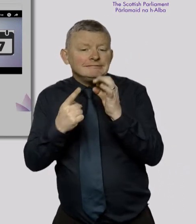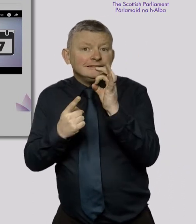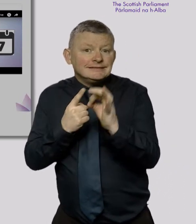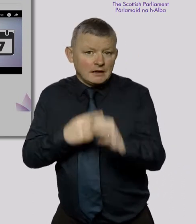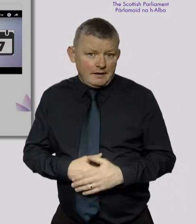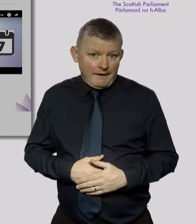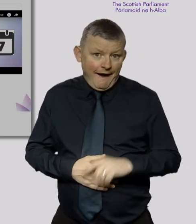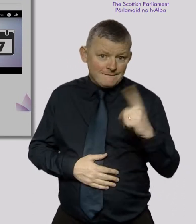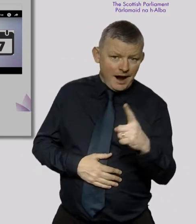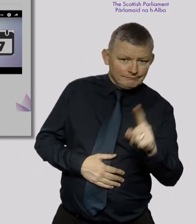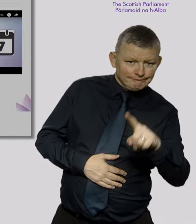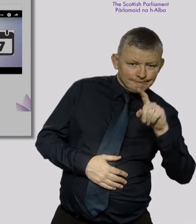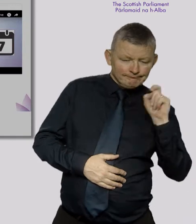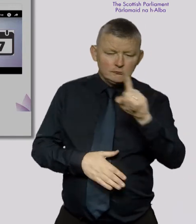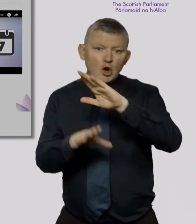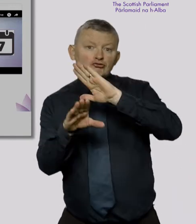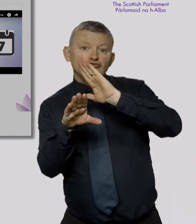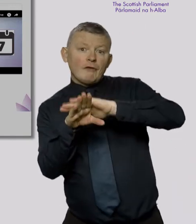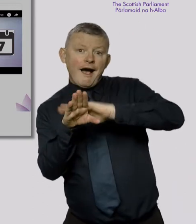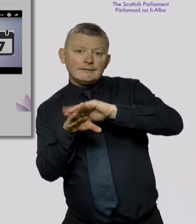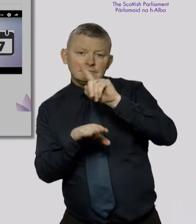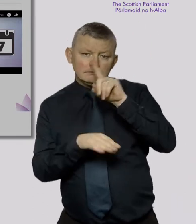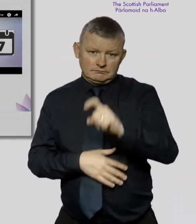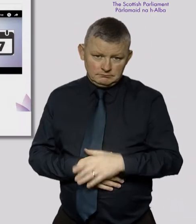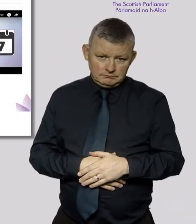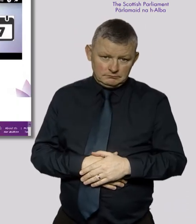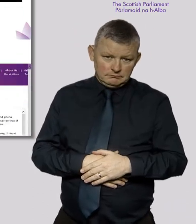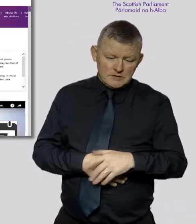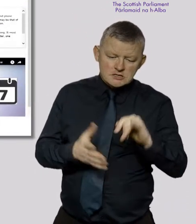First, click on the register tab at the top right-hand side of the screen.